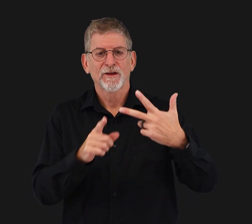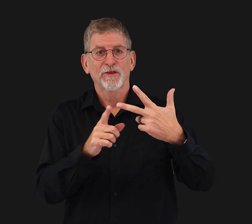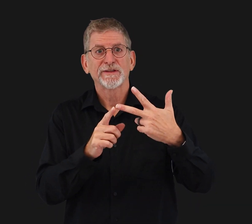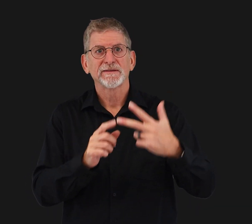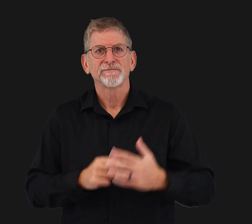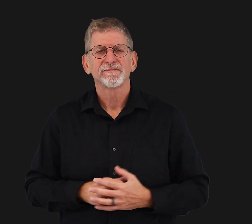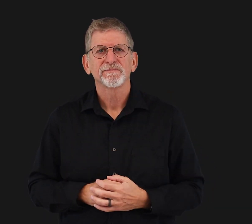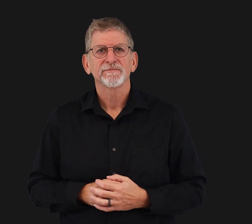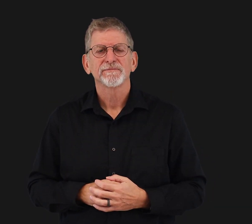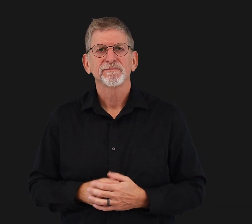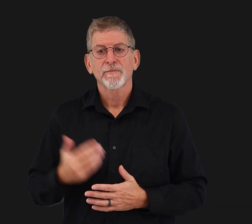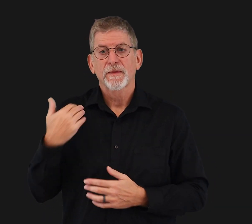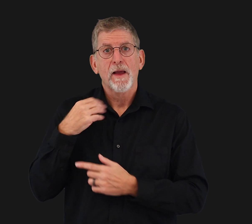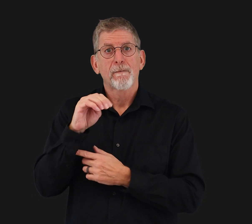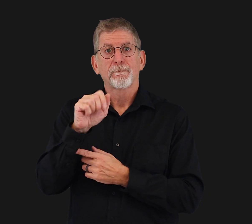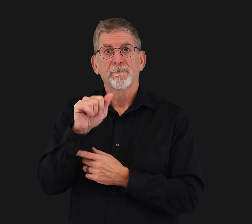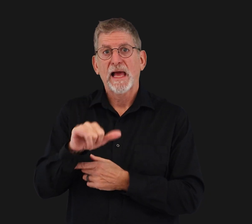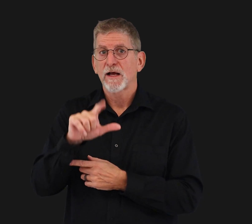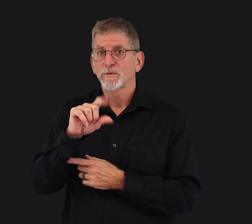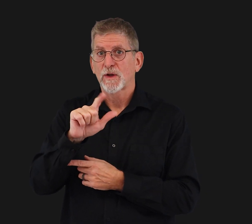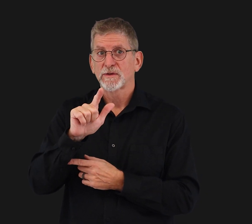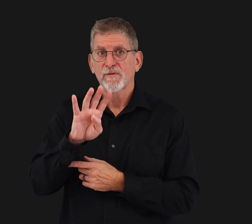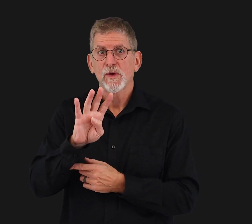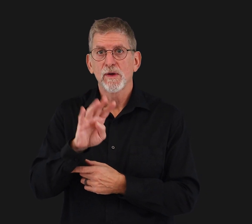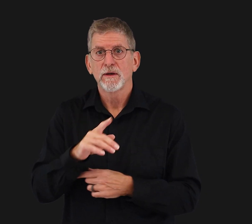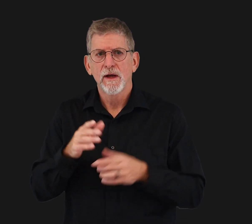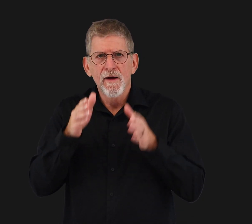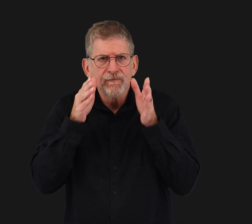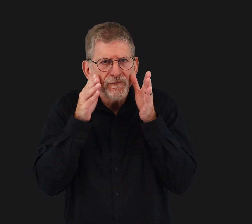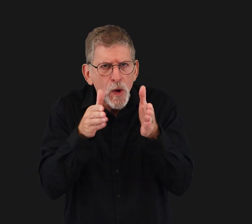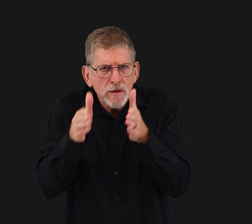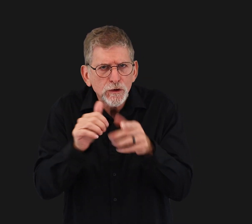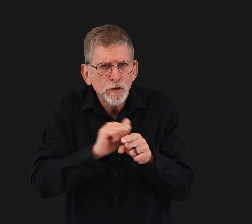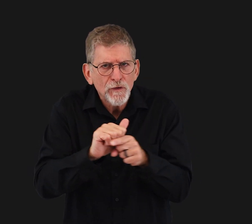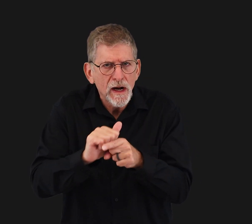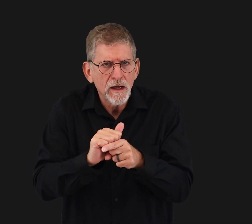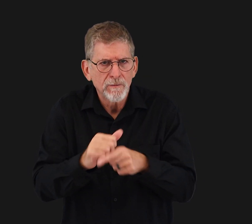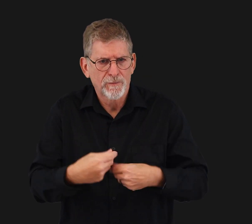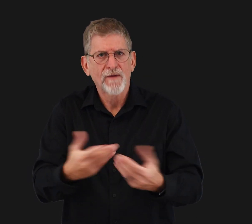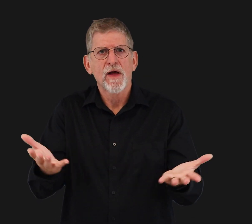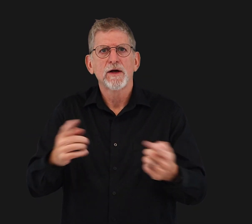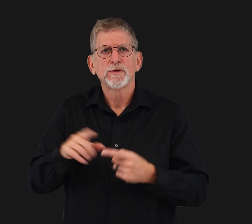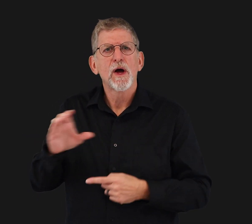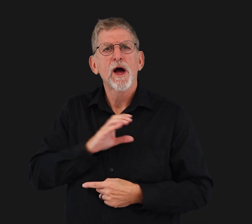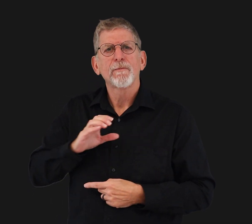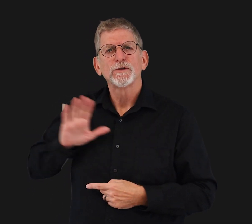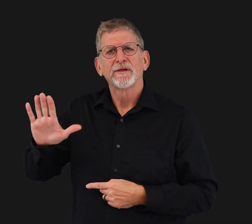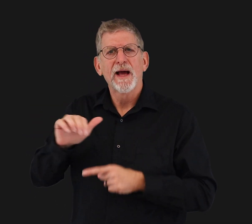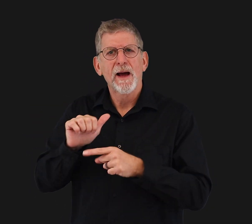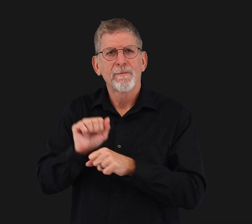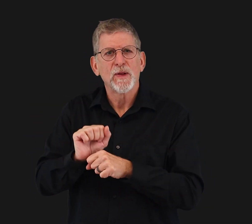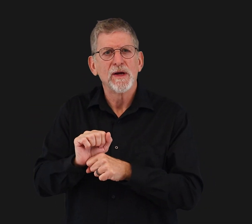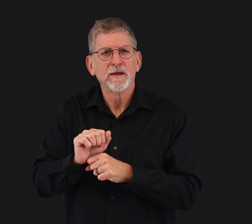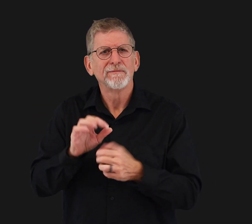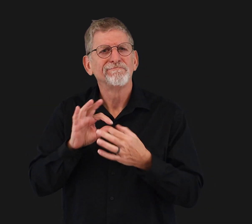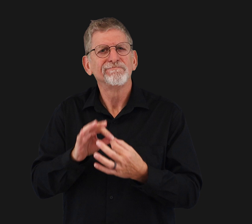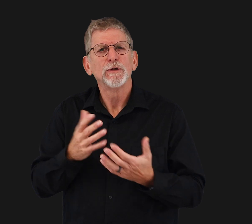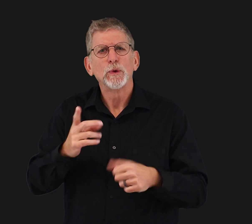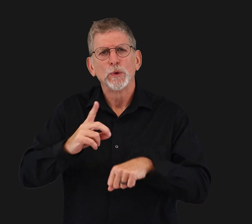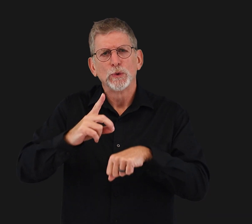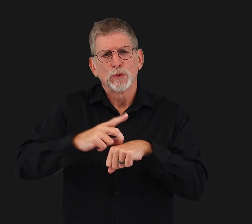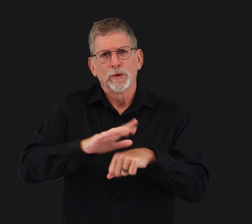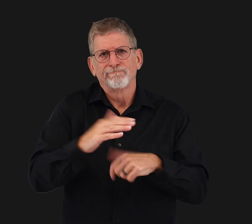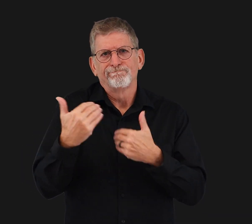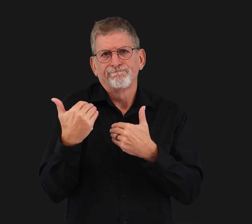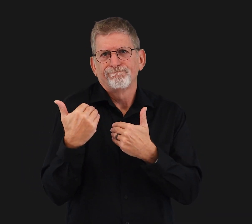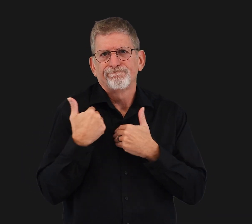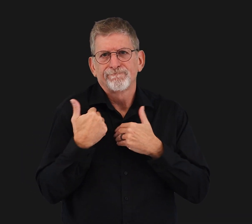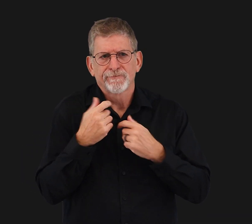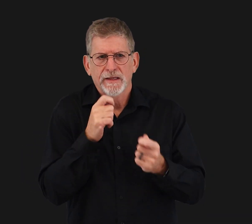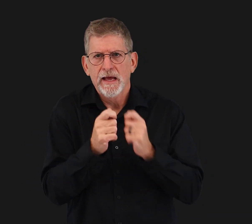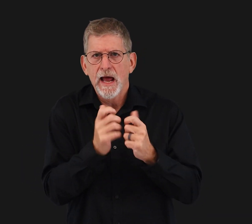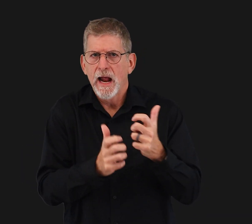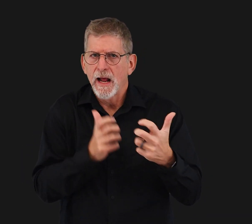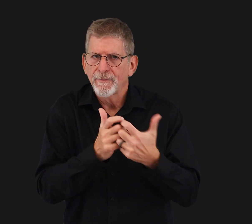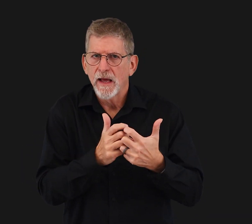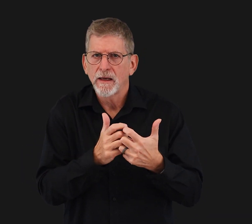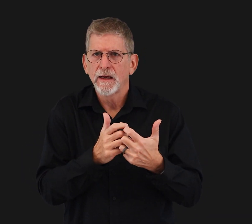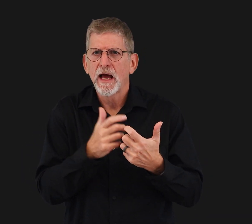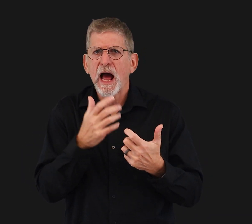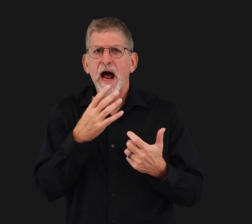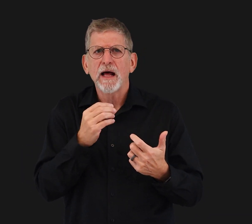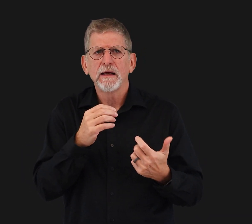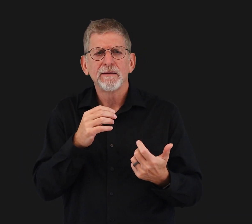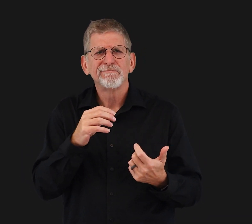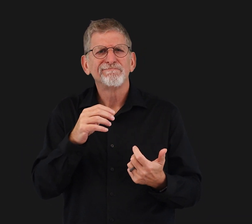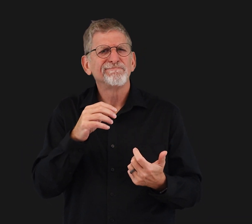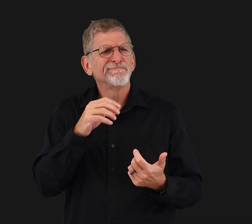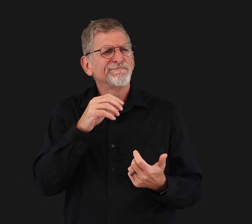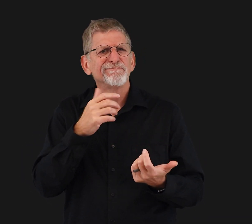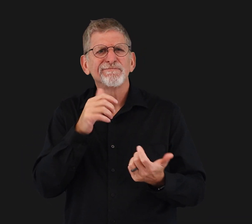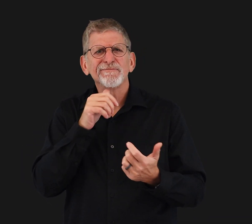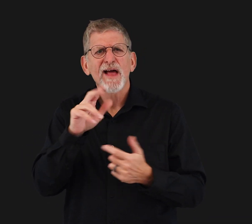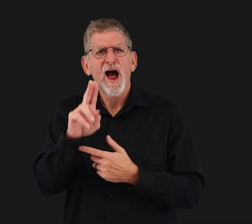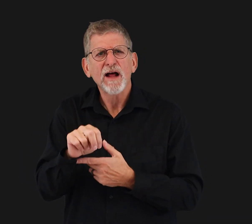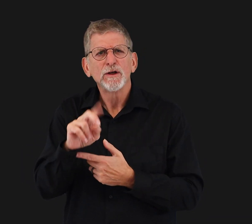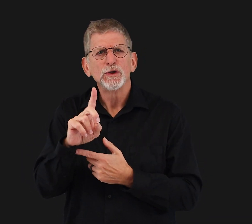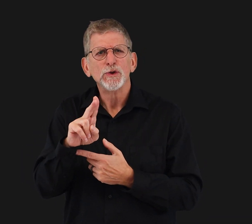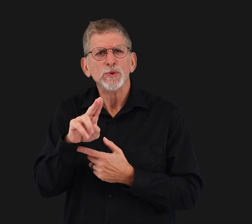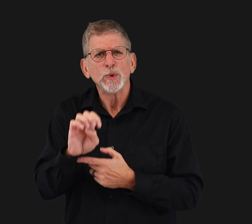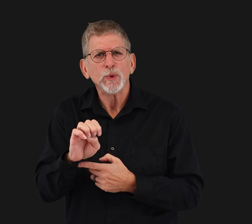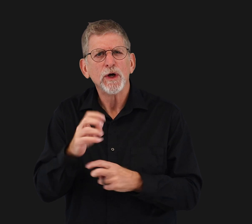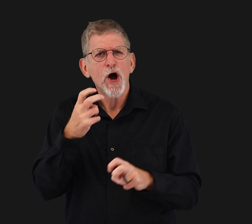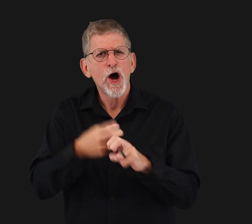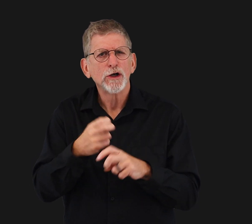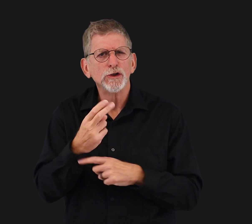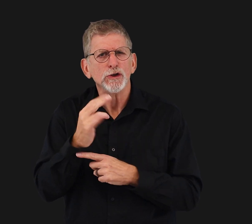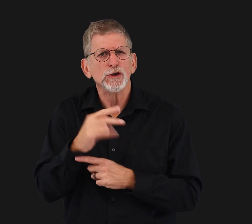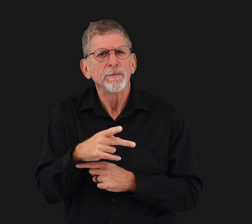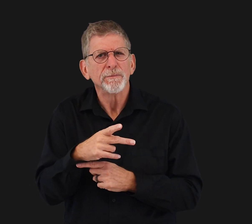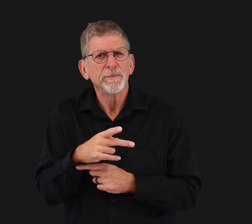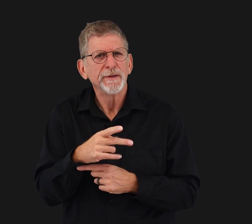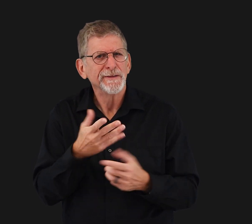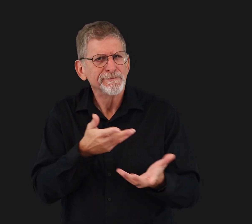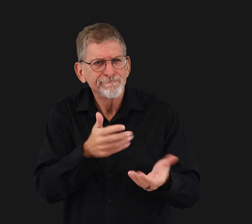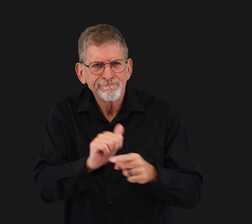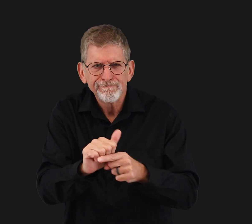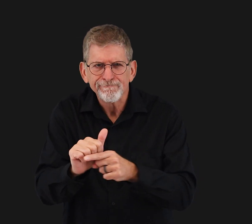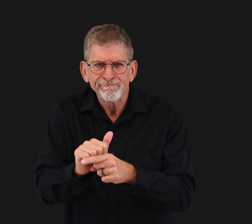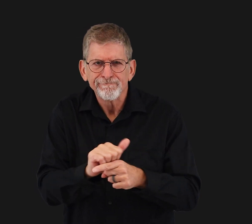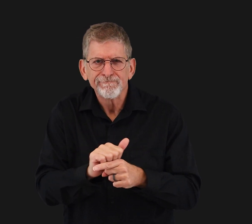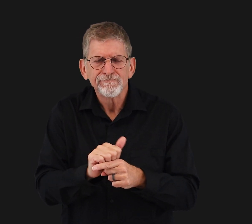• In May 2024, focused training was provided to Commission employees on the duty to accommodate and undue hardship.